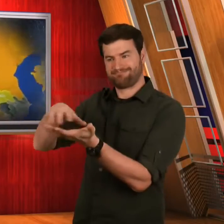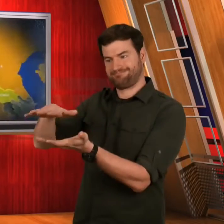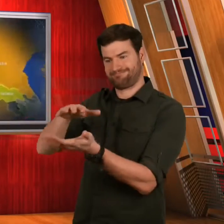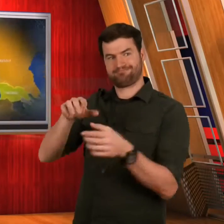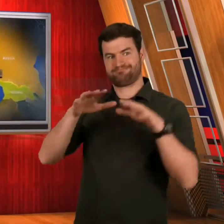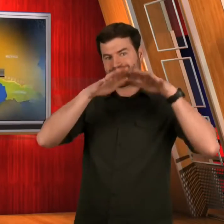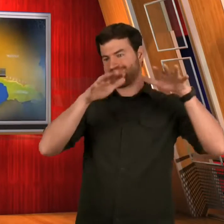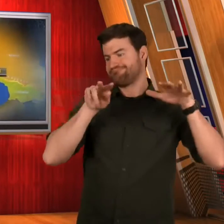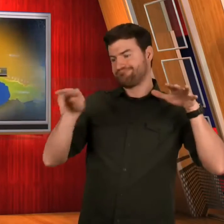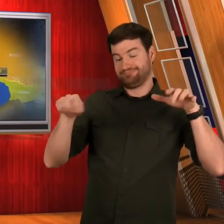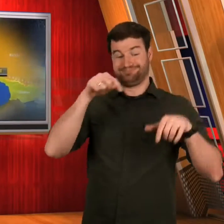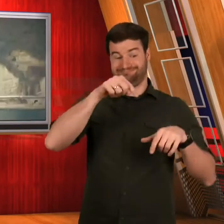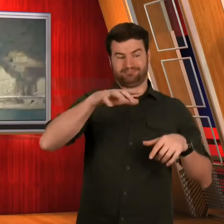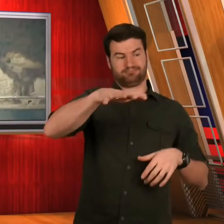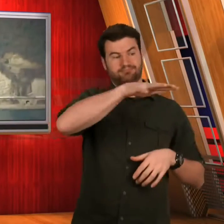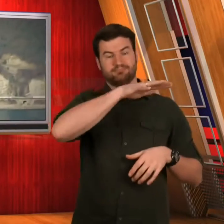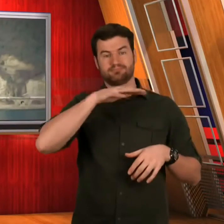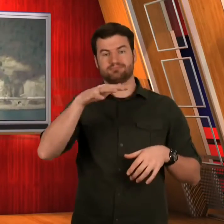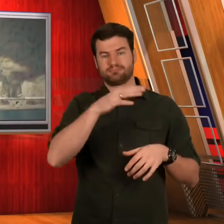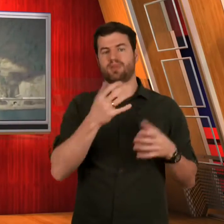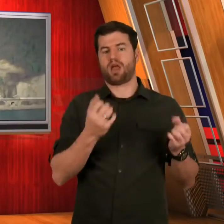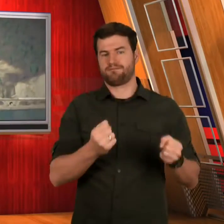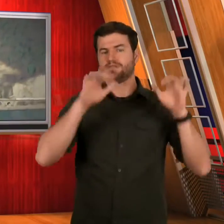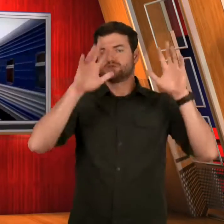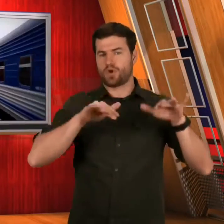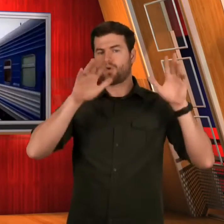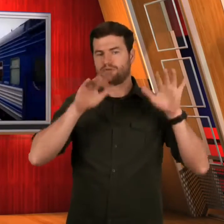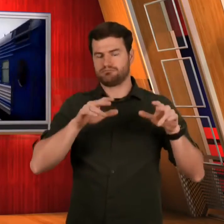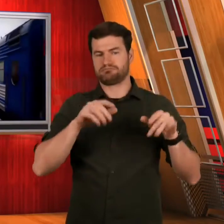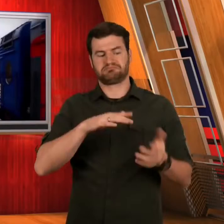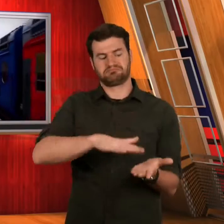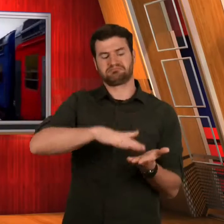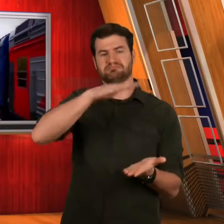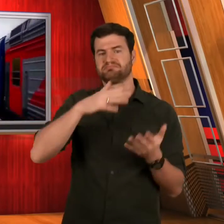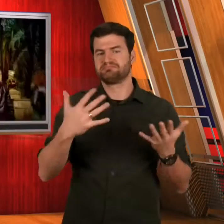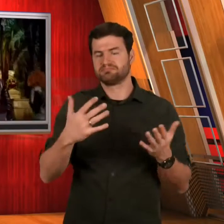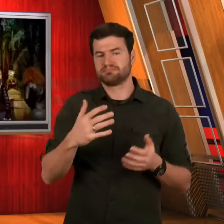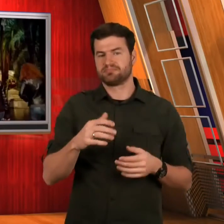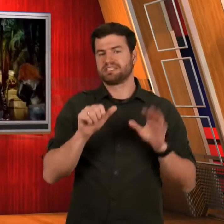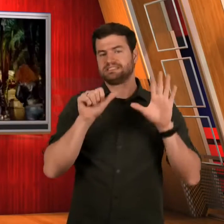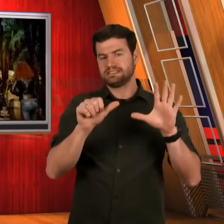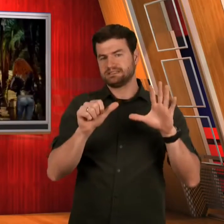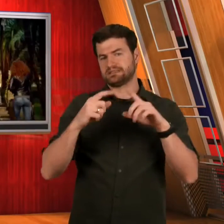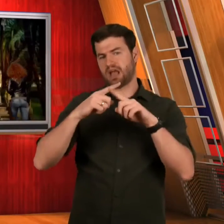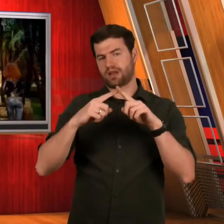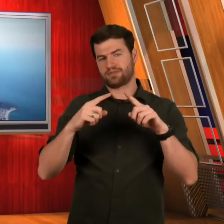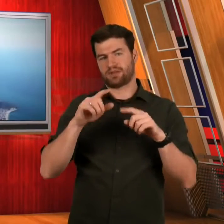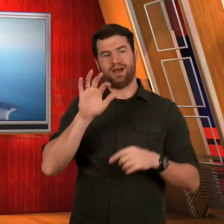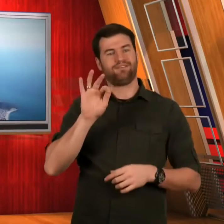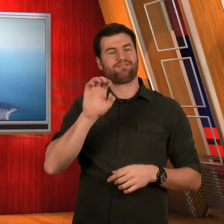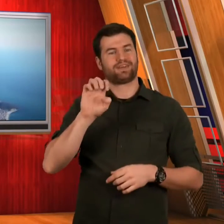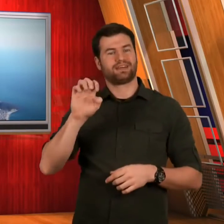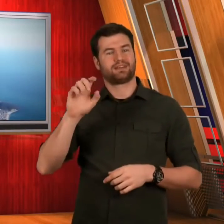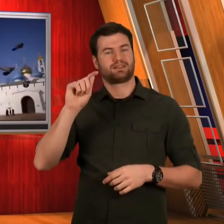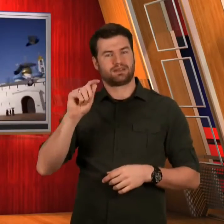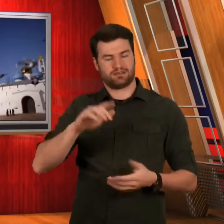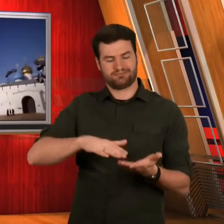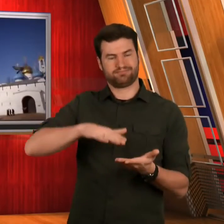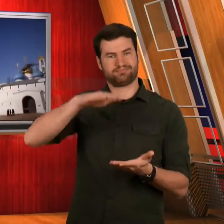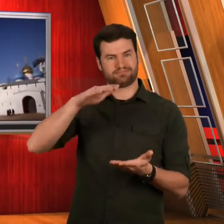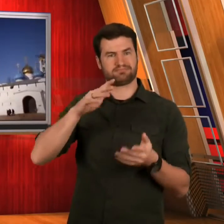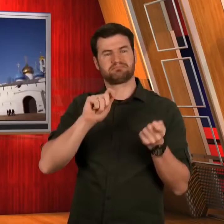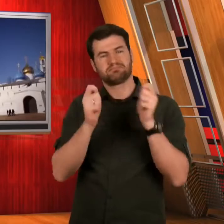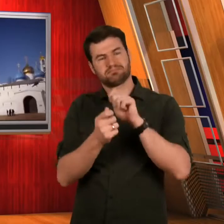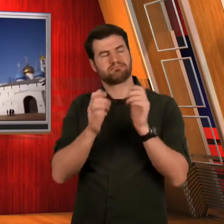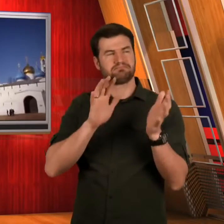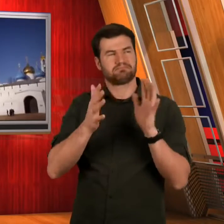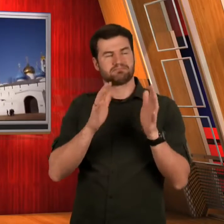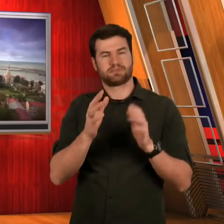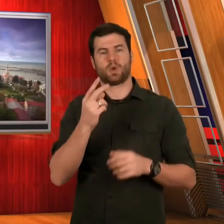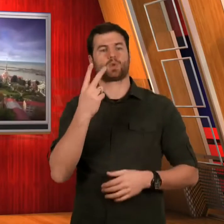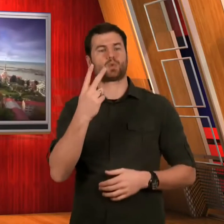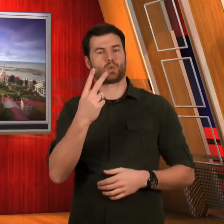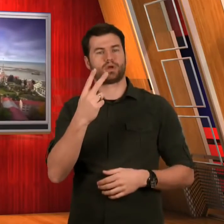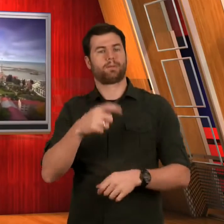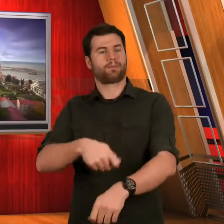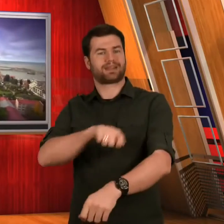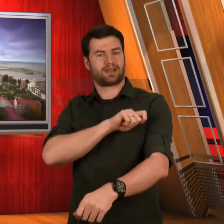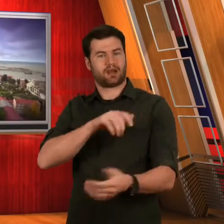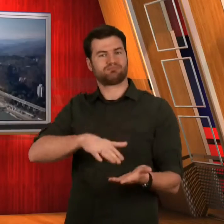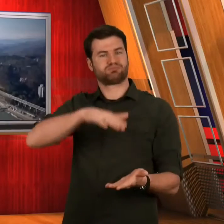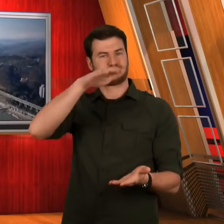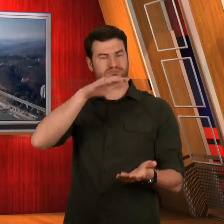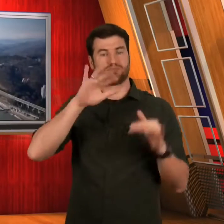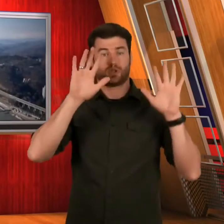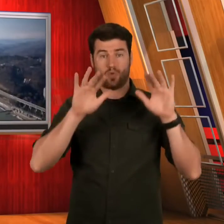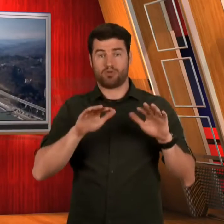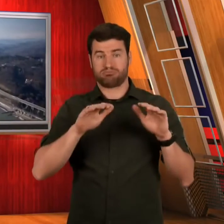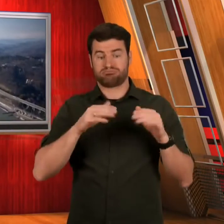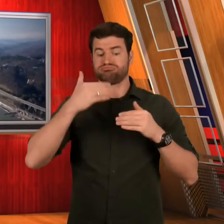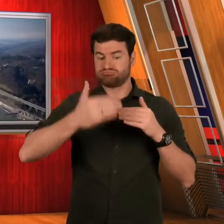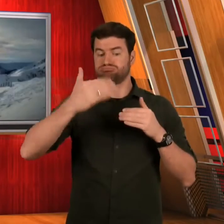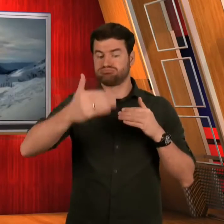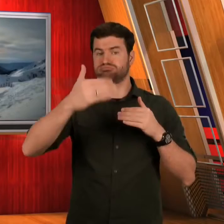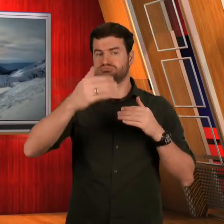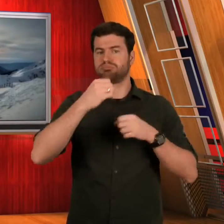average six-and-a-half feet of snow each year,